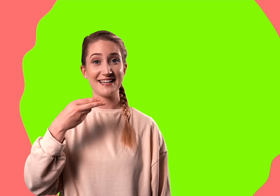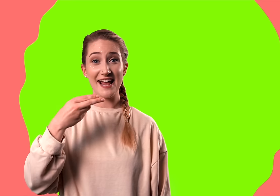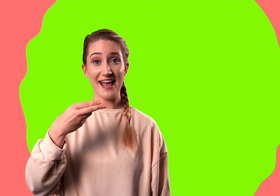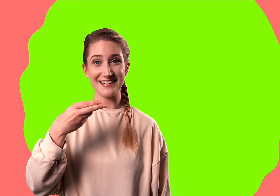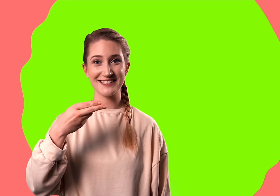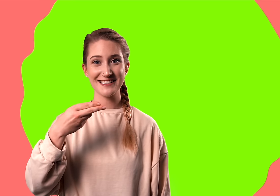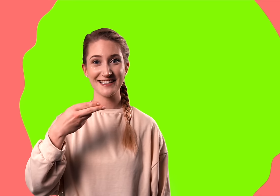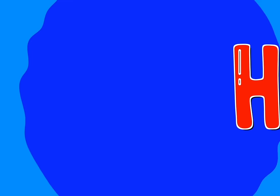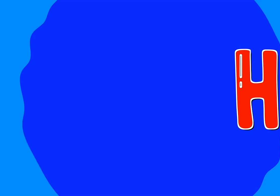H.